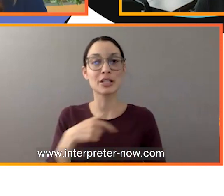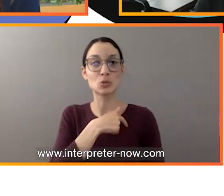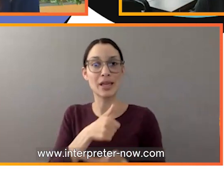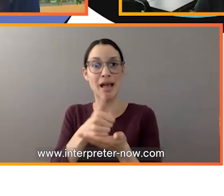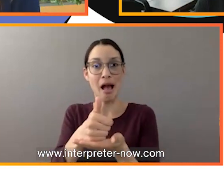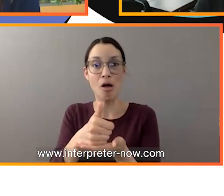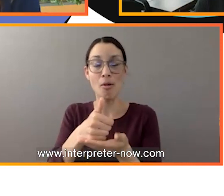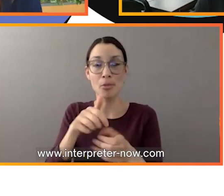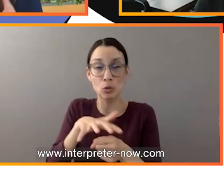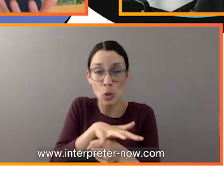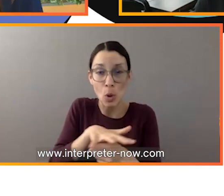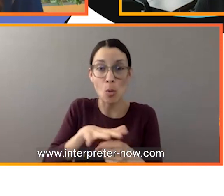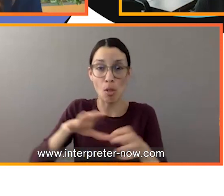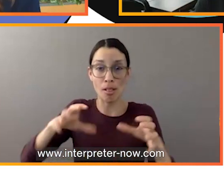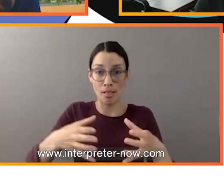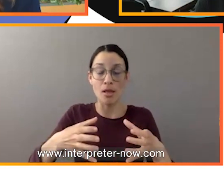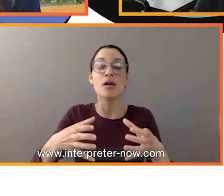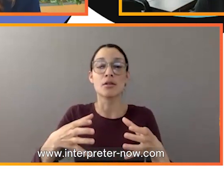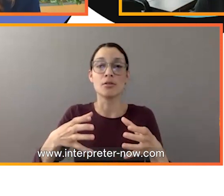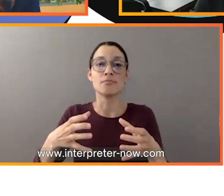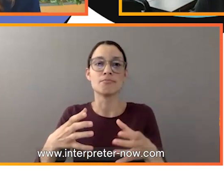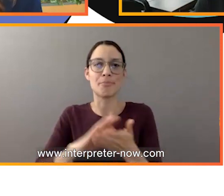to begin forming in a more inclusive way.